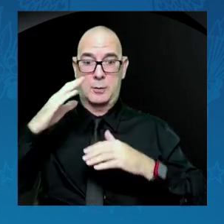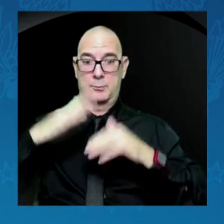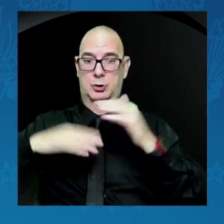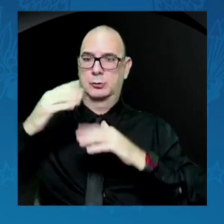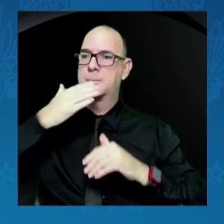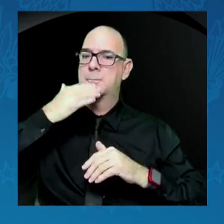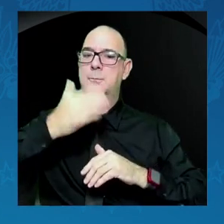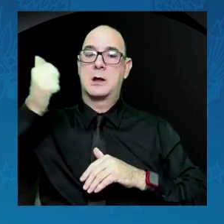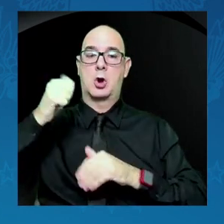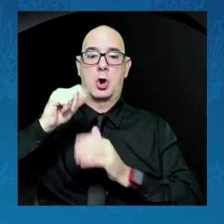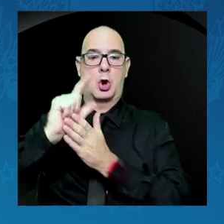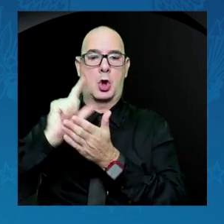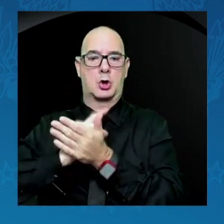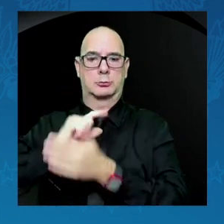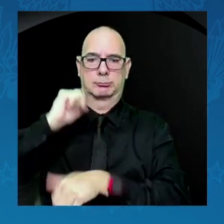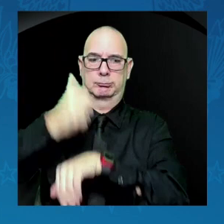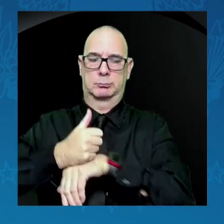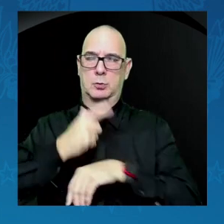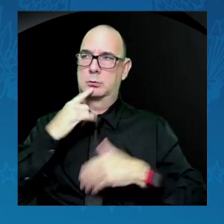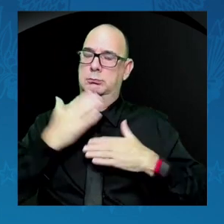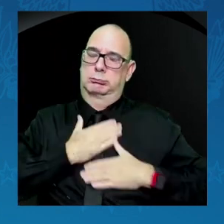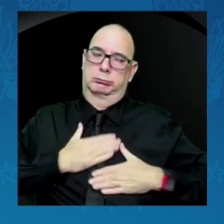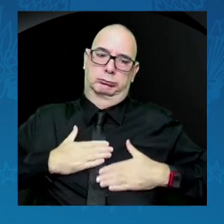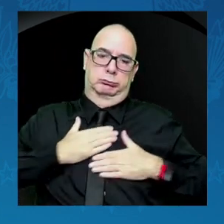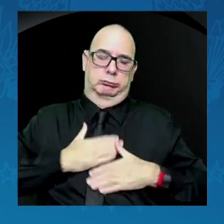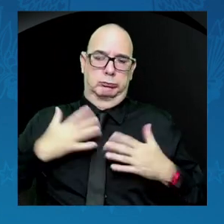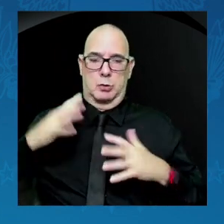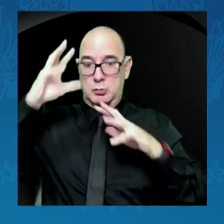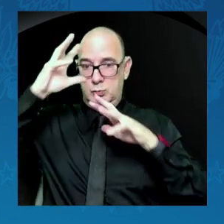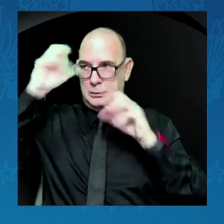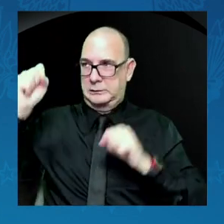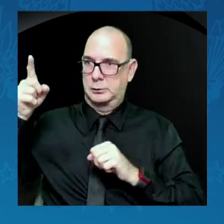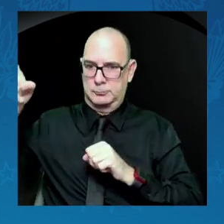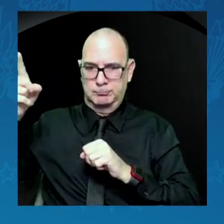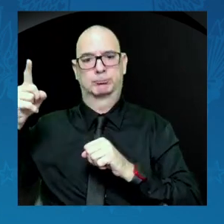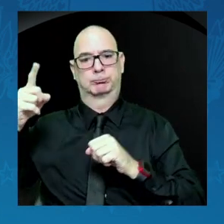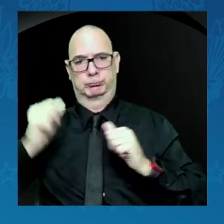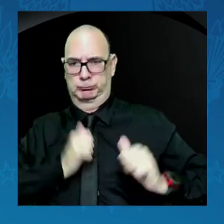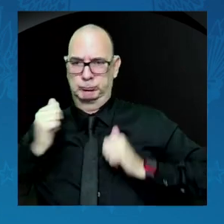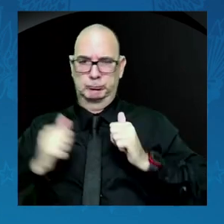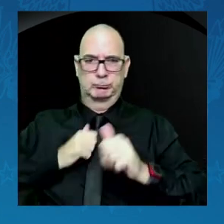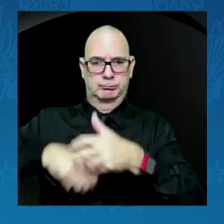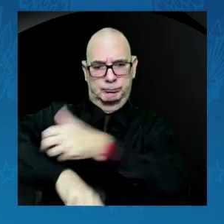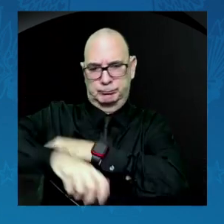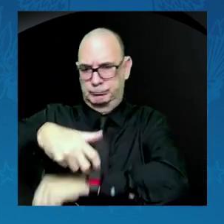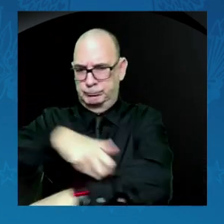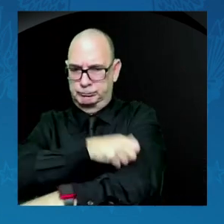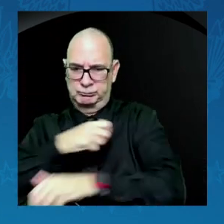and the president are so focused on this issue, restoring American leadership around the world